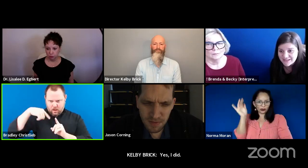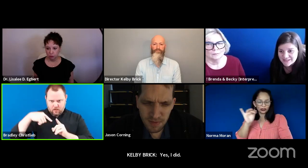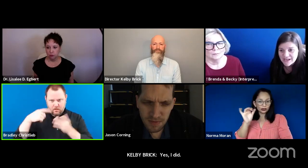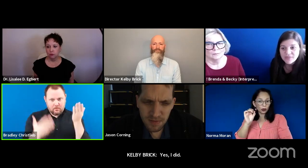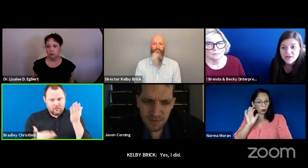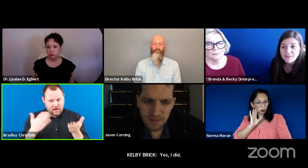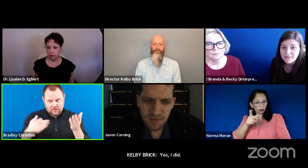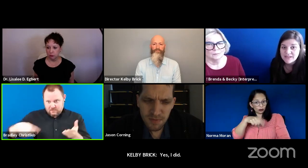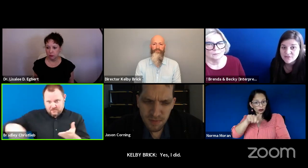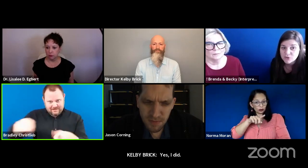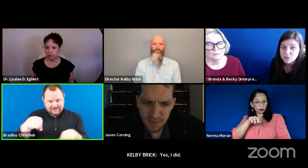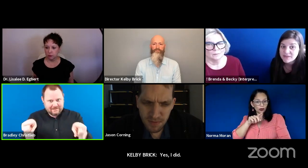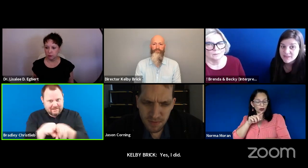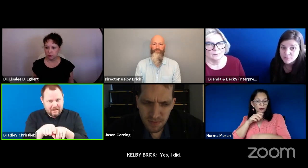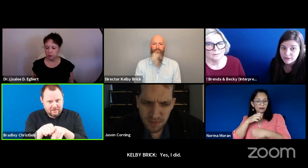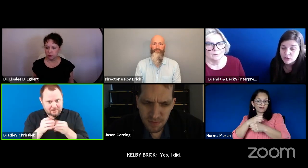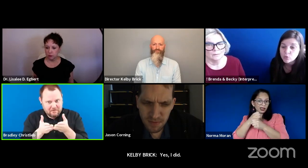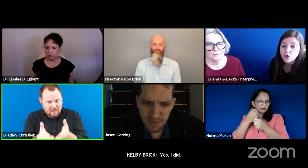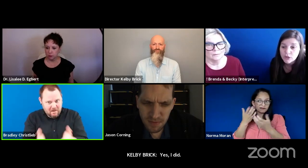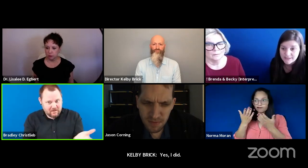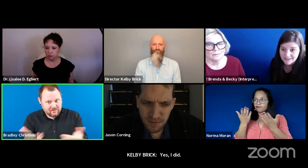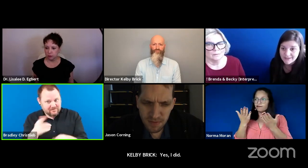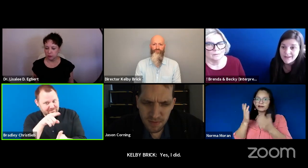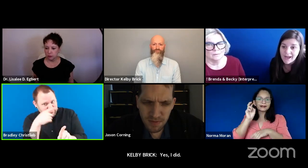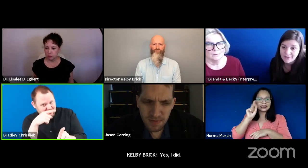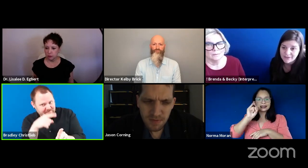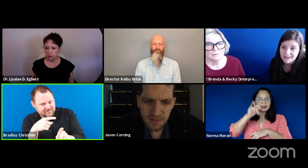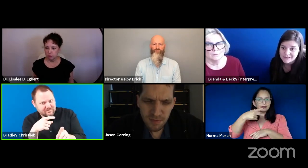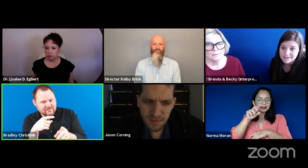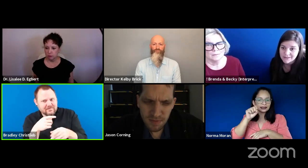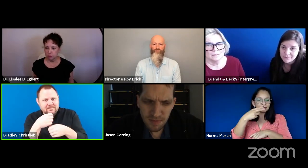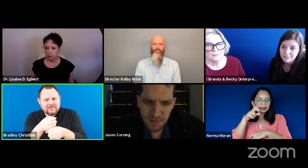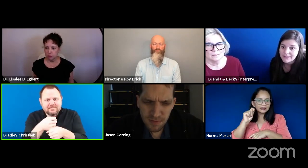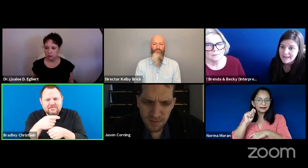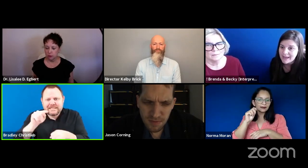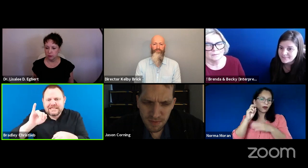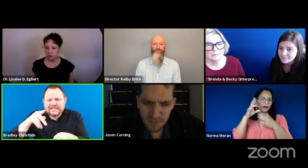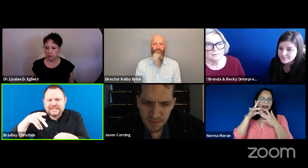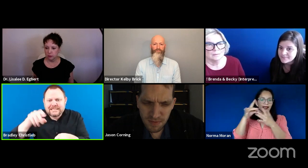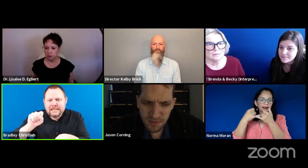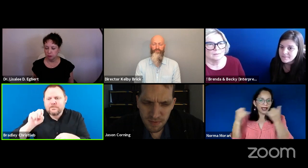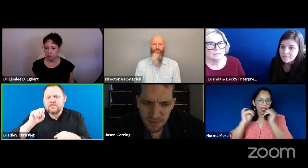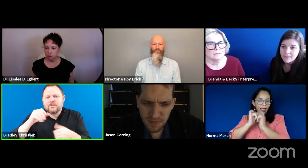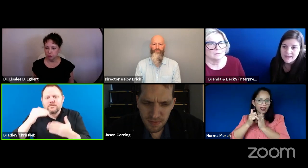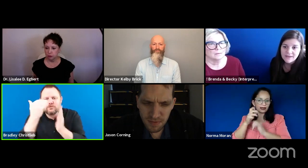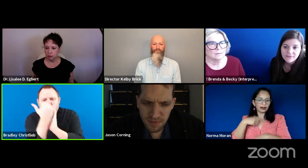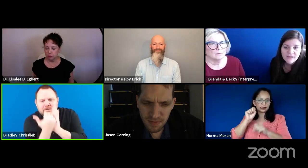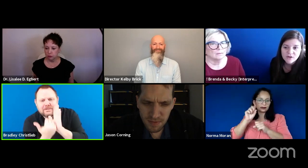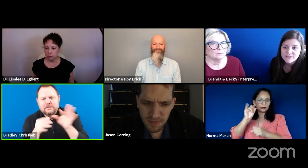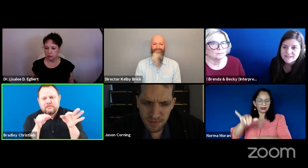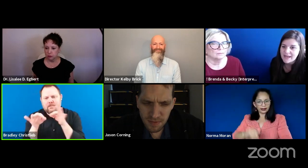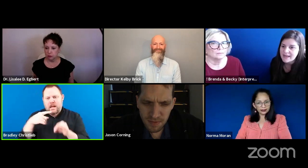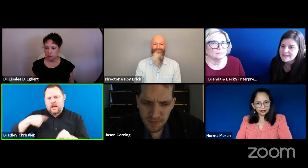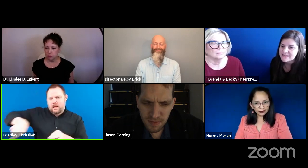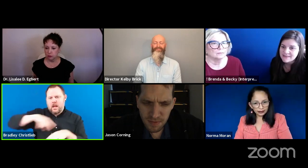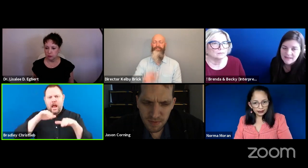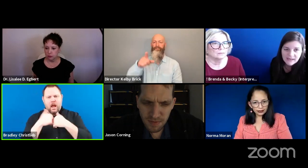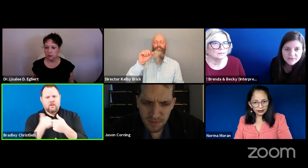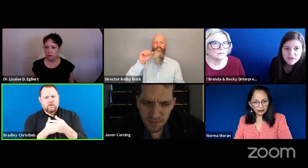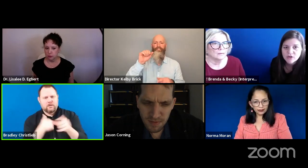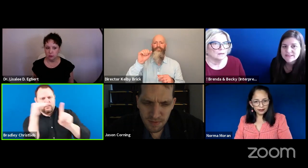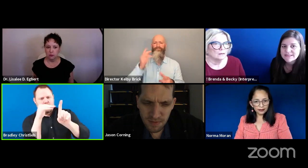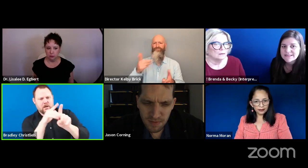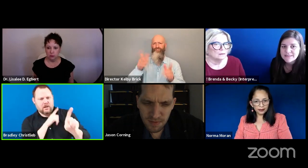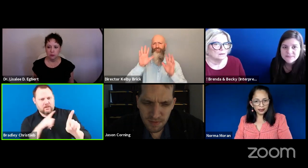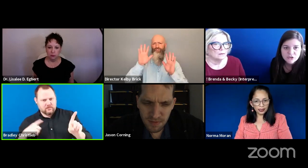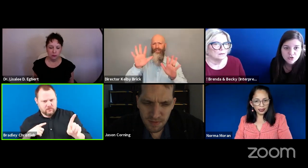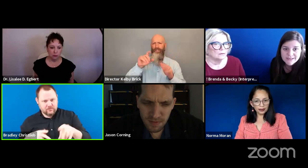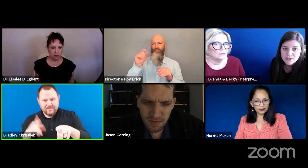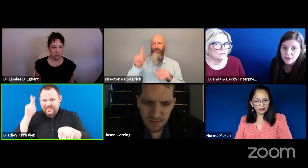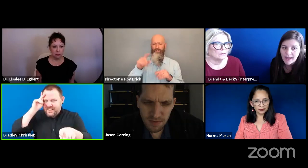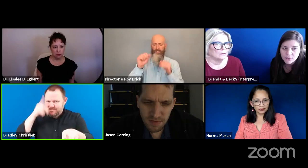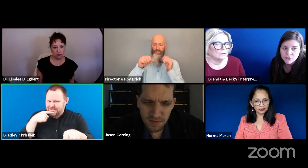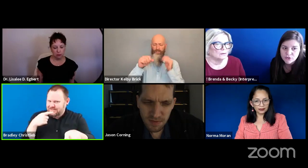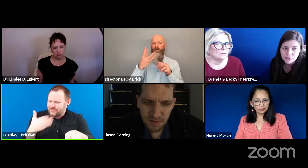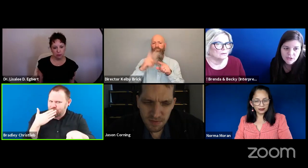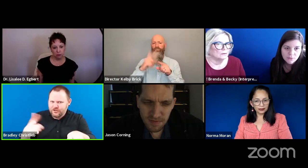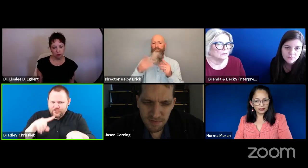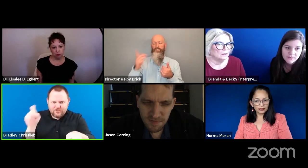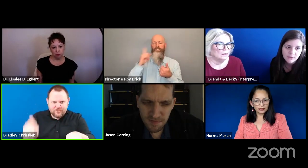There may be individuals who don't know how to advocate.